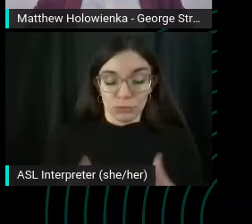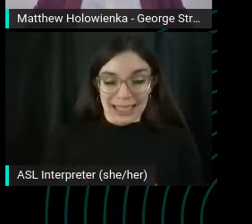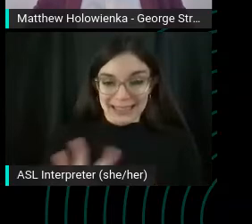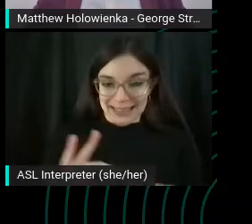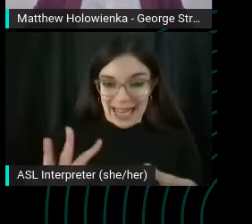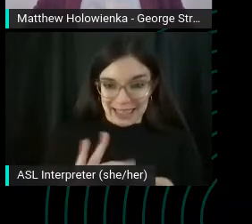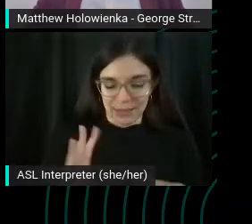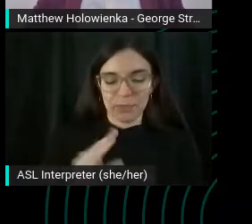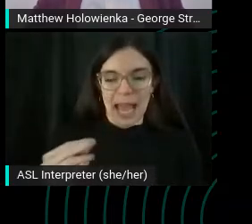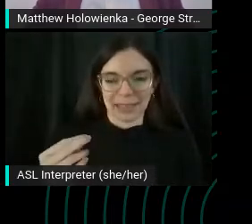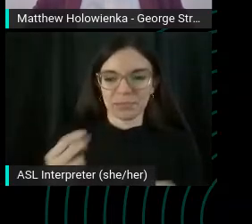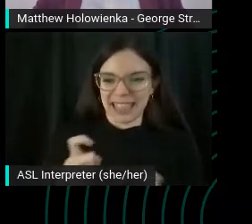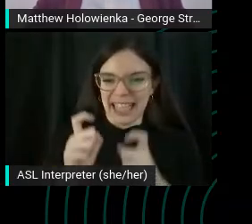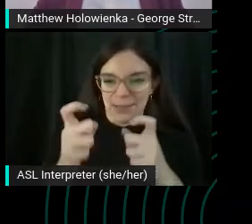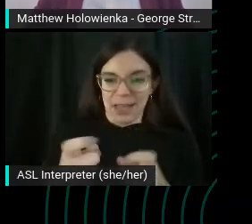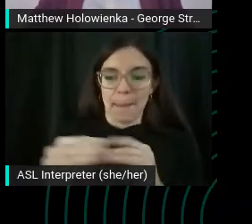so I want you to watch that video now.